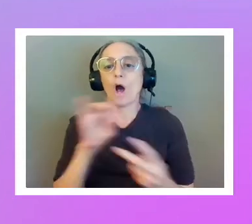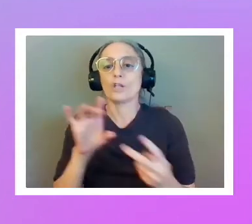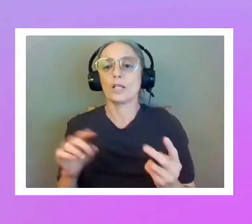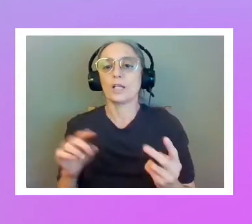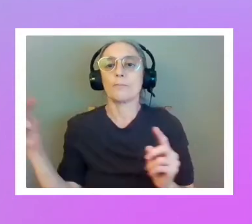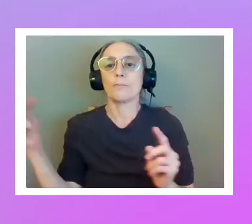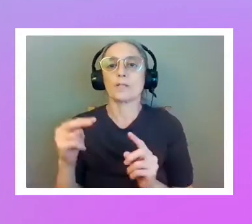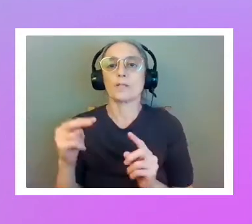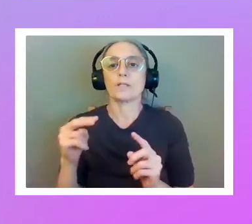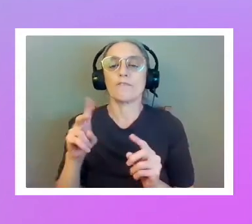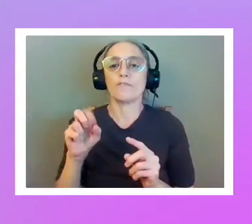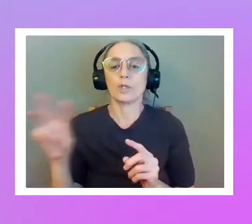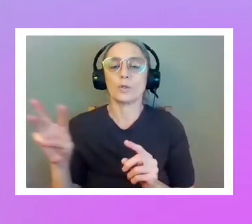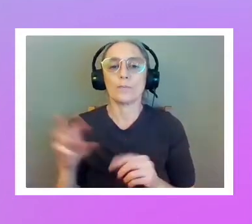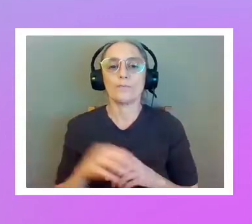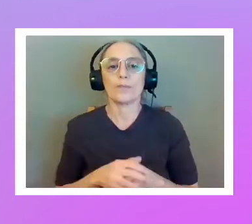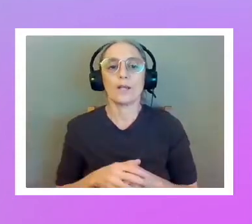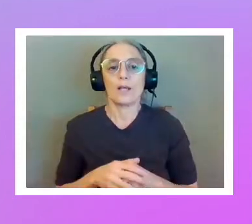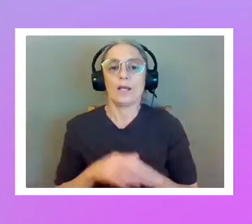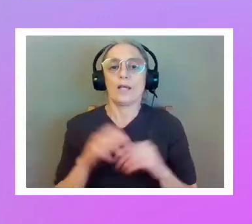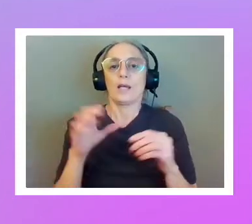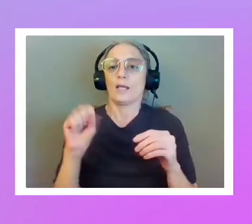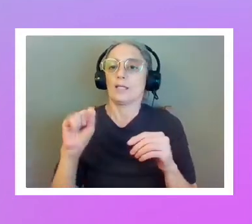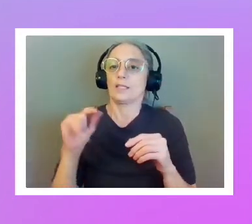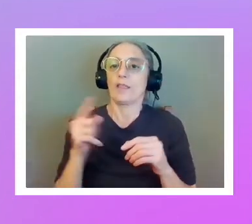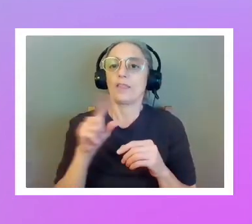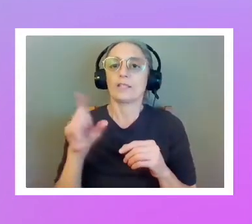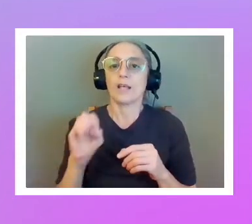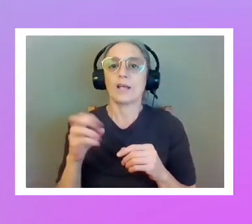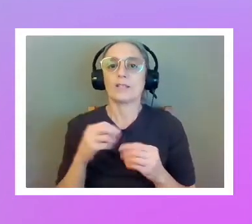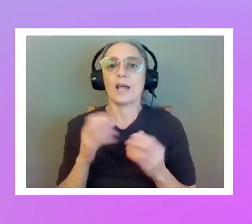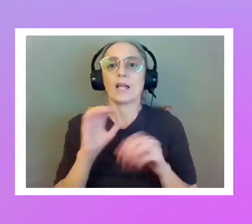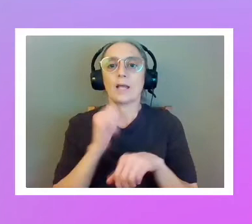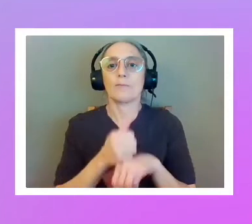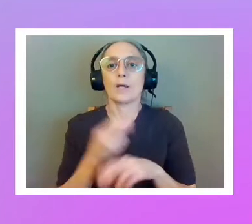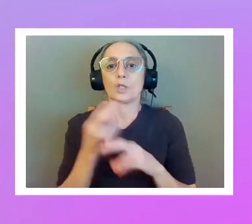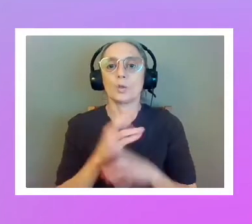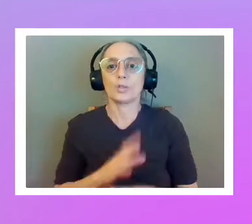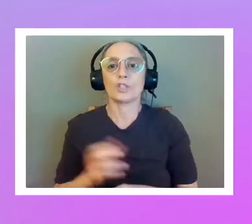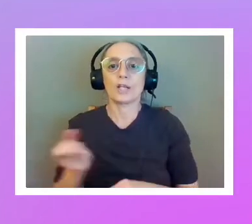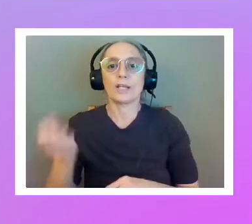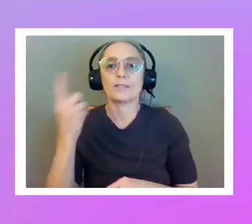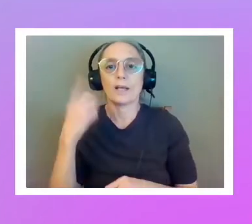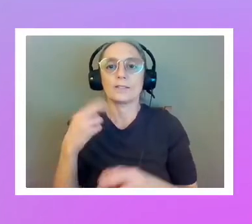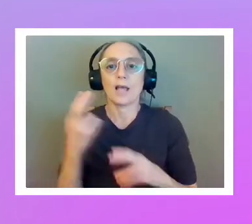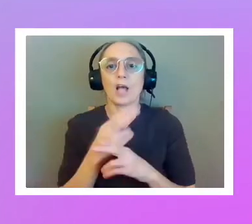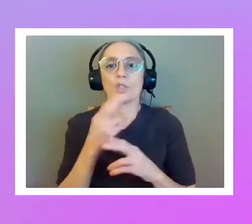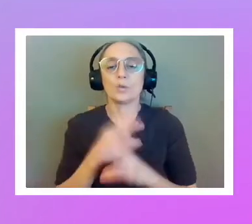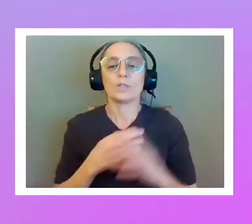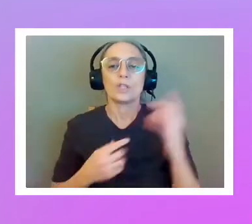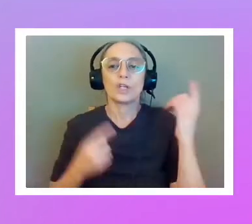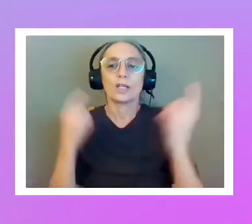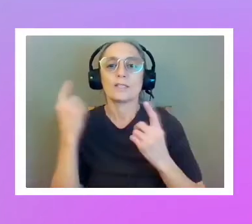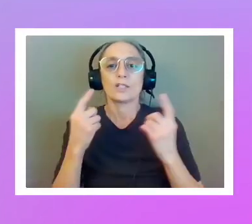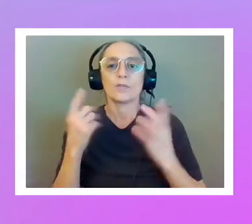synthesize and implement interview insights and user considerations into every single project.